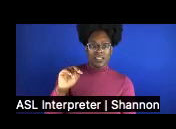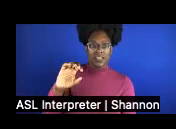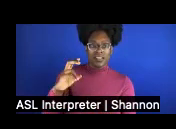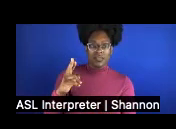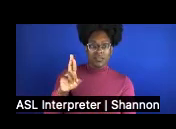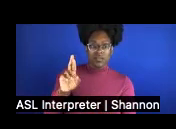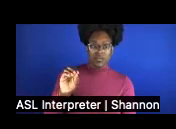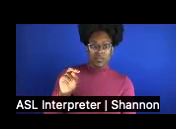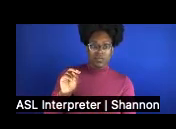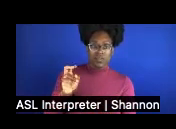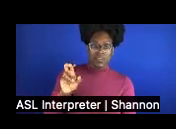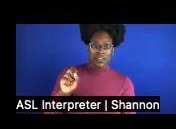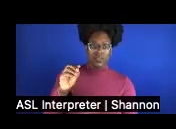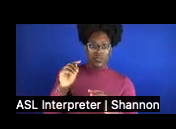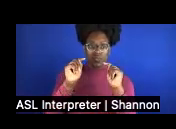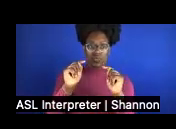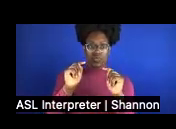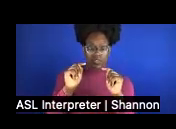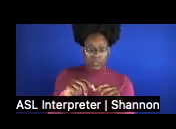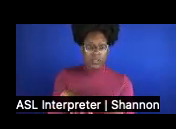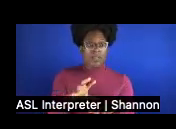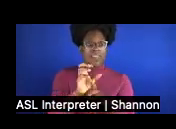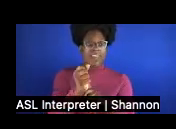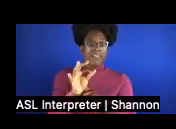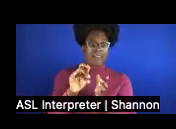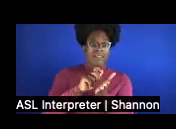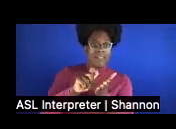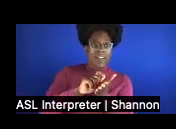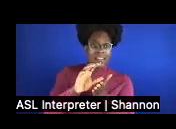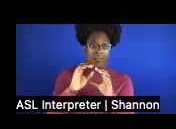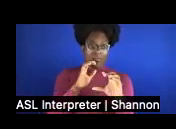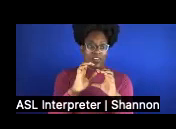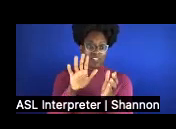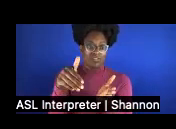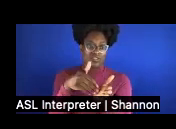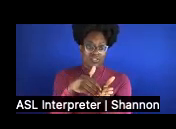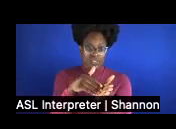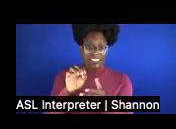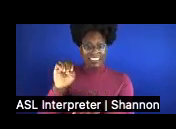eTutor Service for Correctional Education." And with me is Dr. Maura Grady. [Maura, presenter]